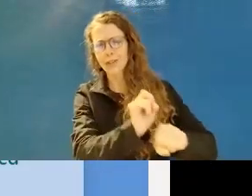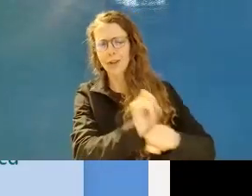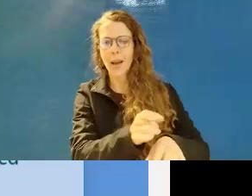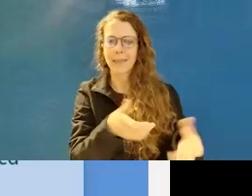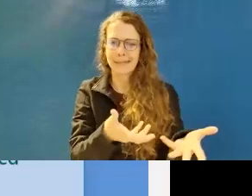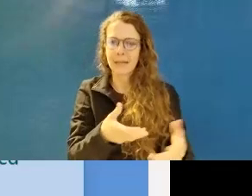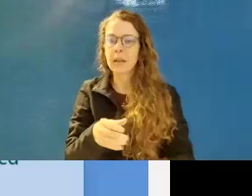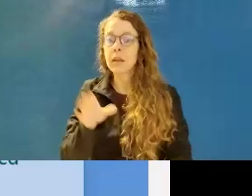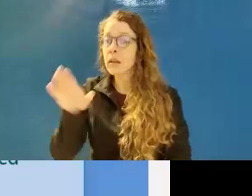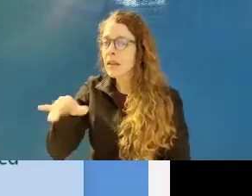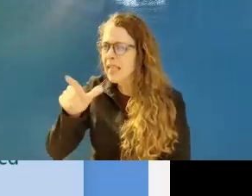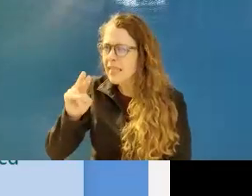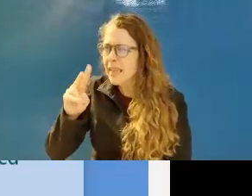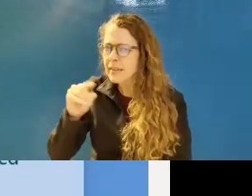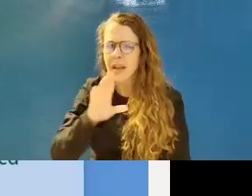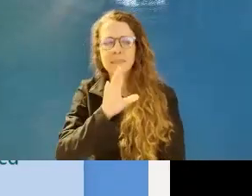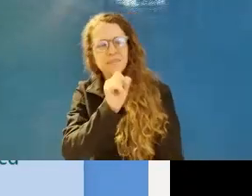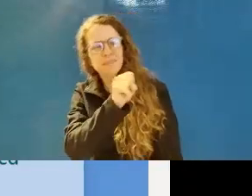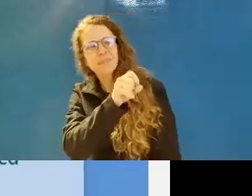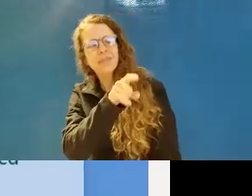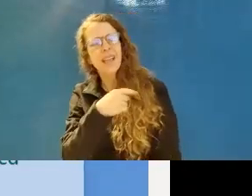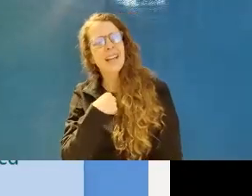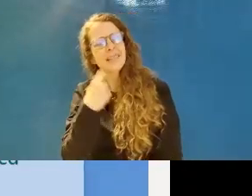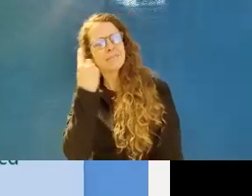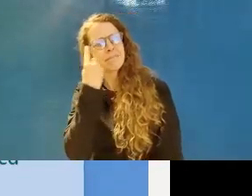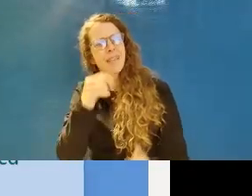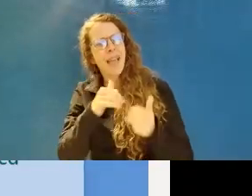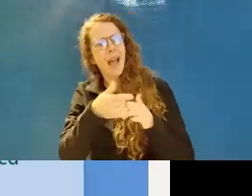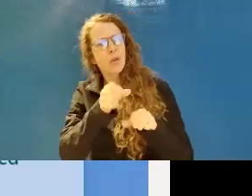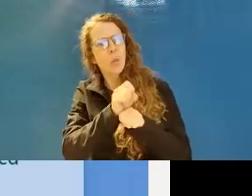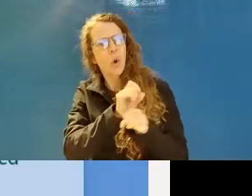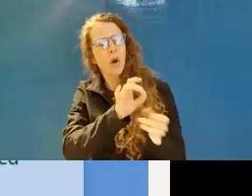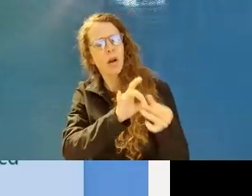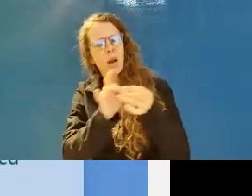Linda, I was wondering too, how does this work in conjunction with the rubric?